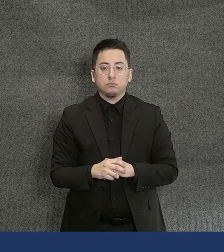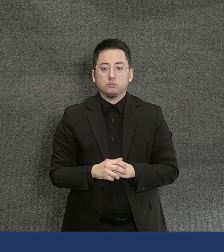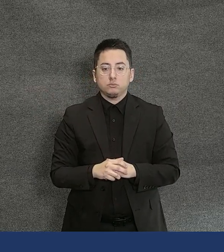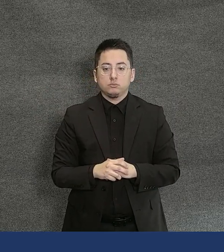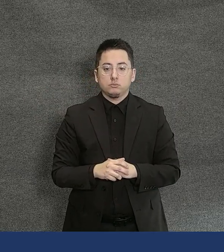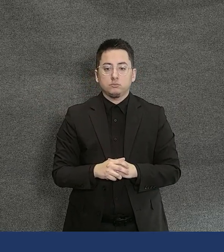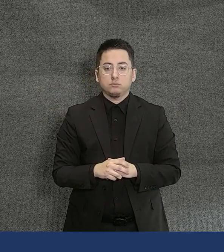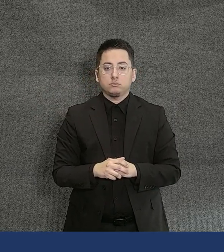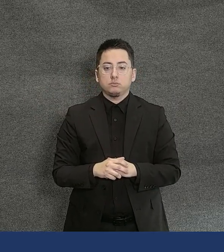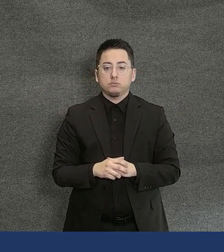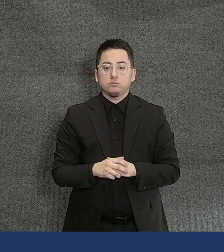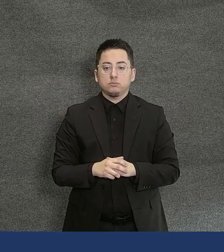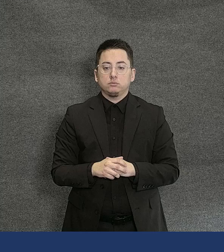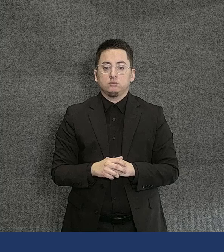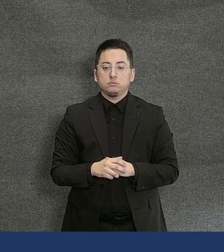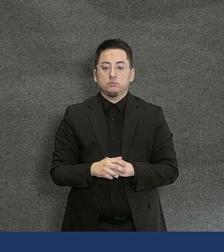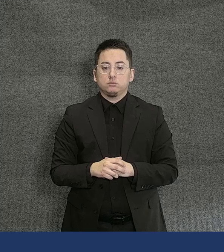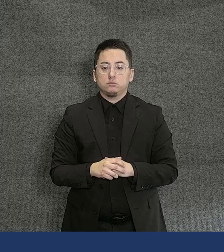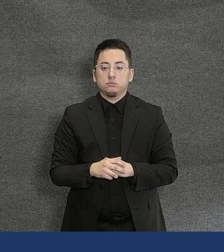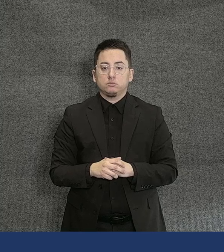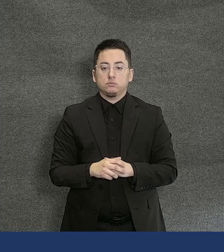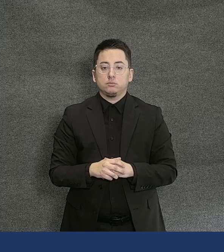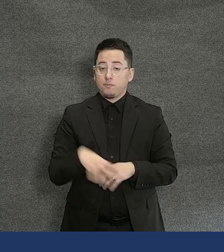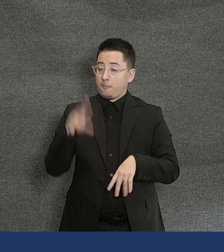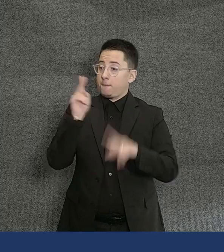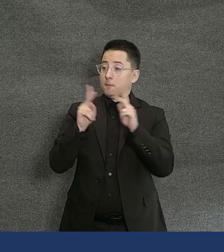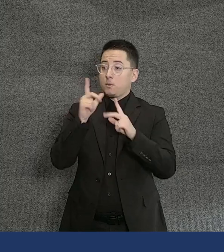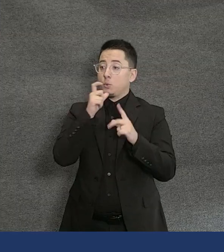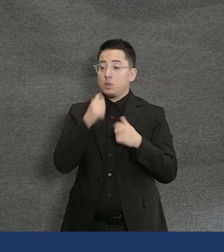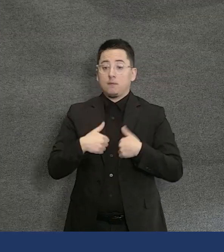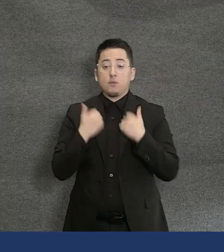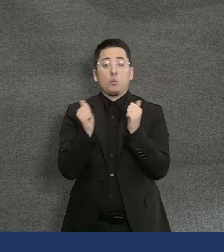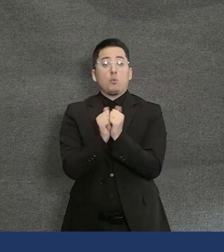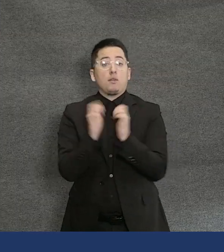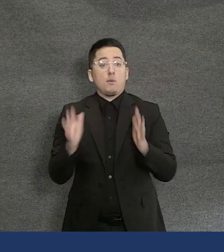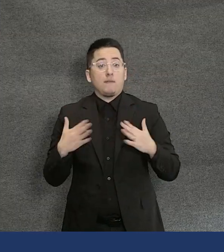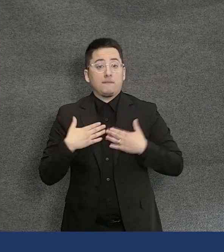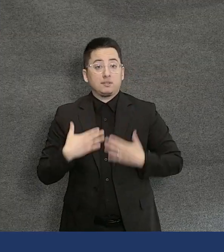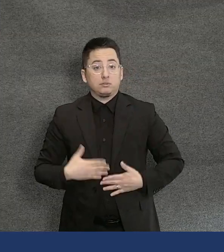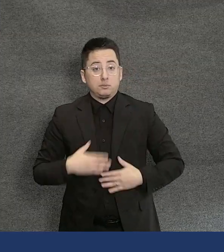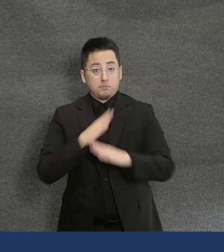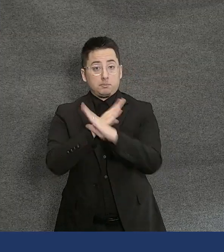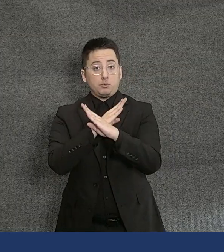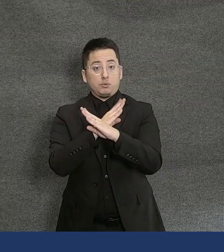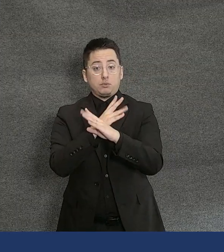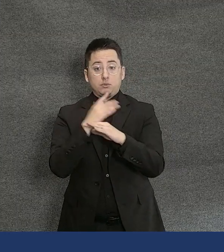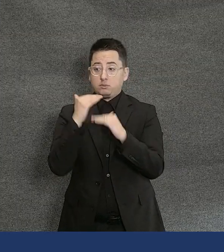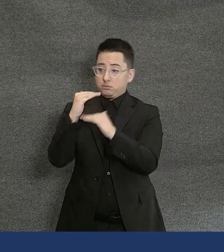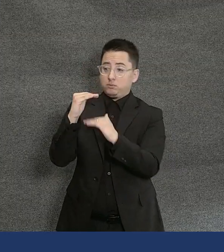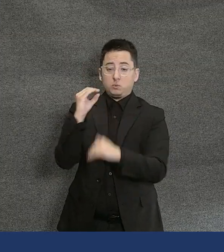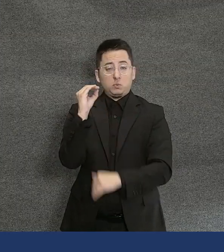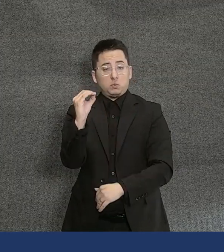of physical restrictions or restrictions of their disability that haven't done and/or haven't been